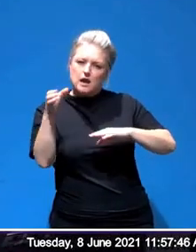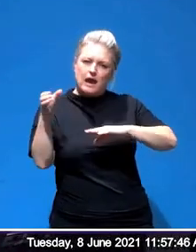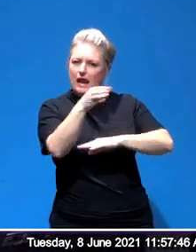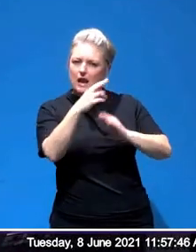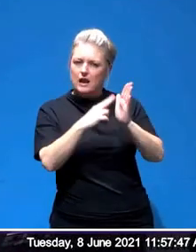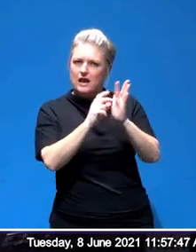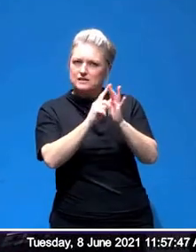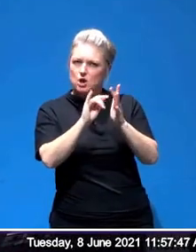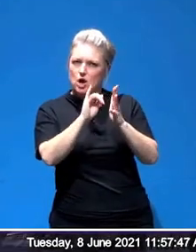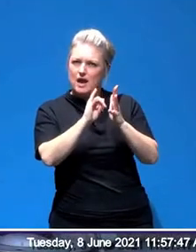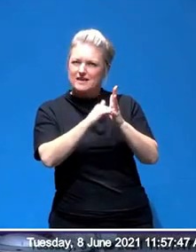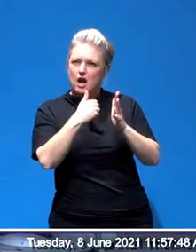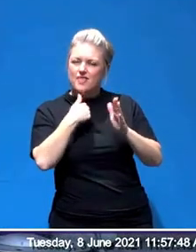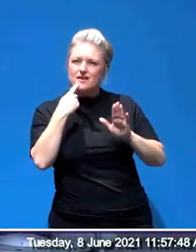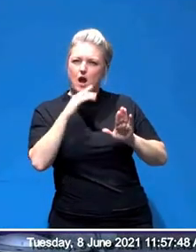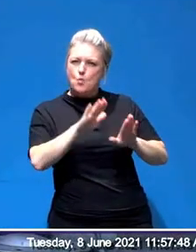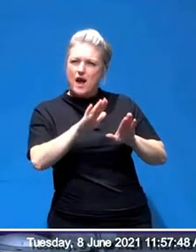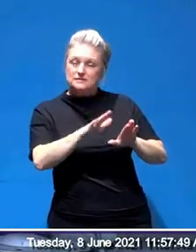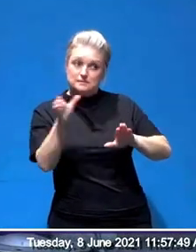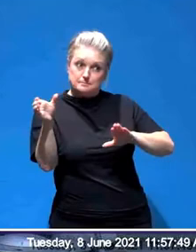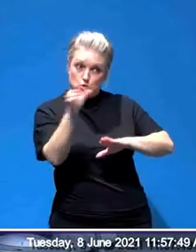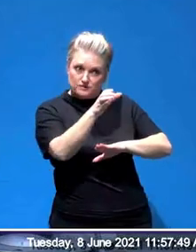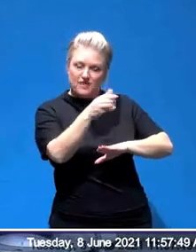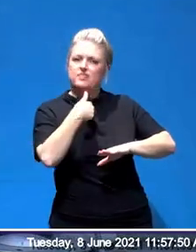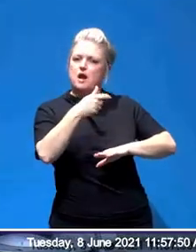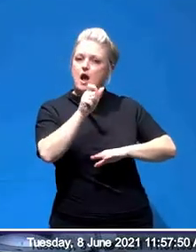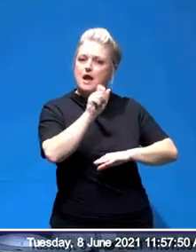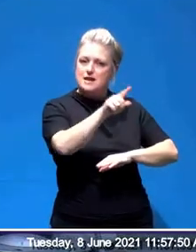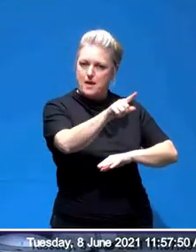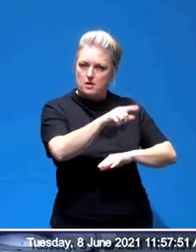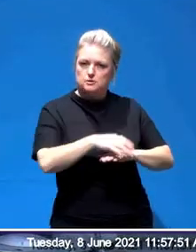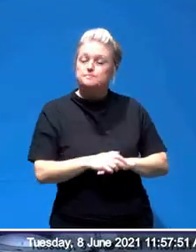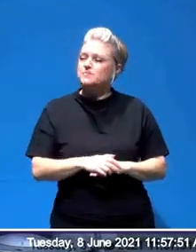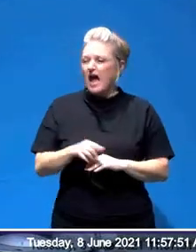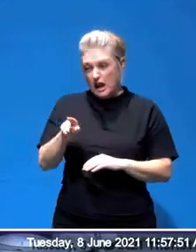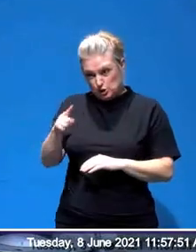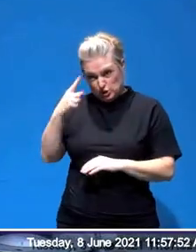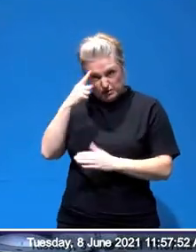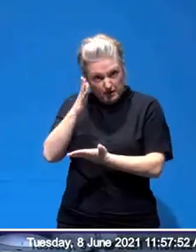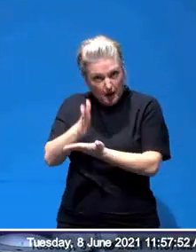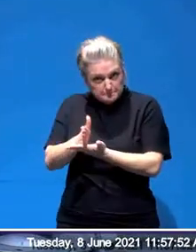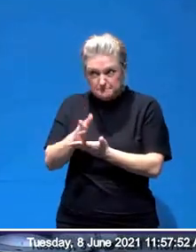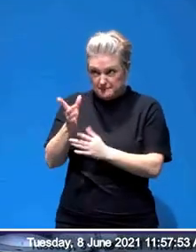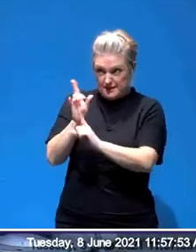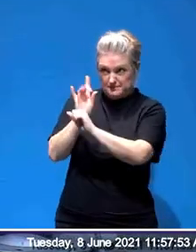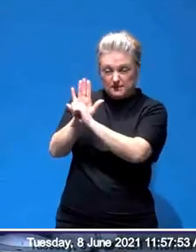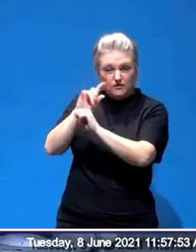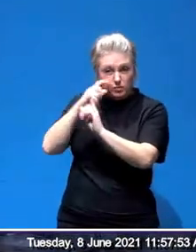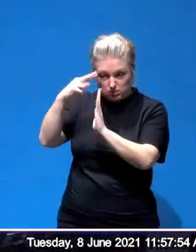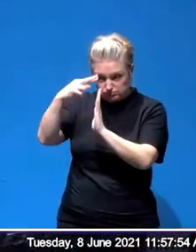Was it your expectation that he personally would read the letter? I would have thought that he would have. And I've written to him since then too.